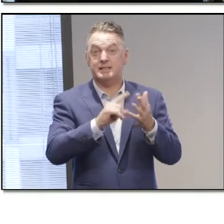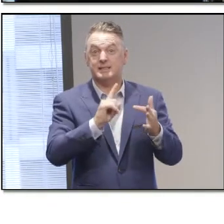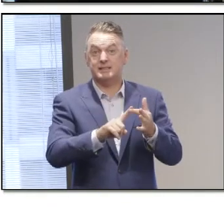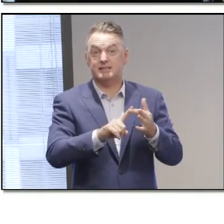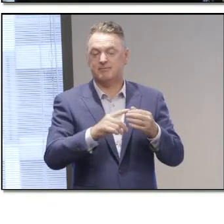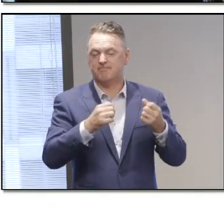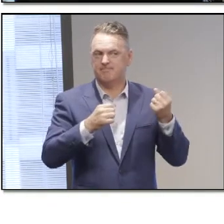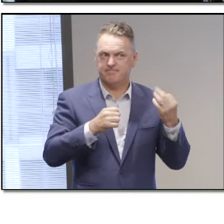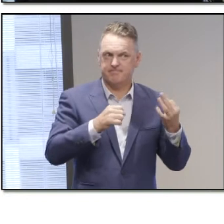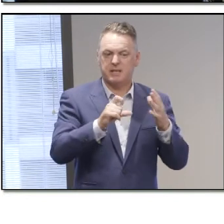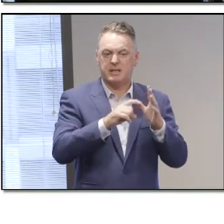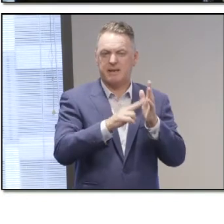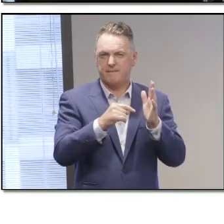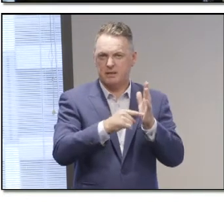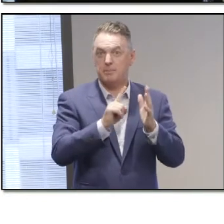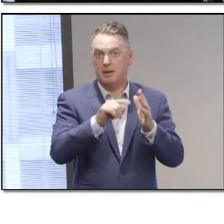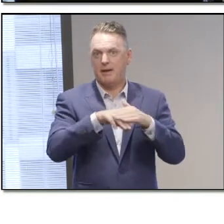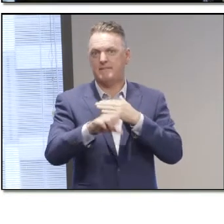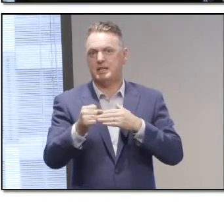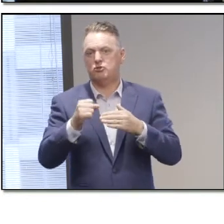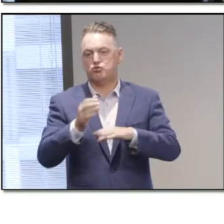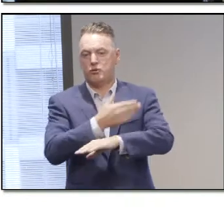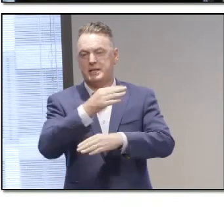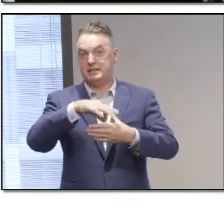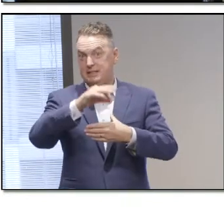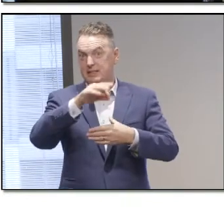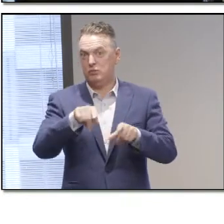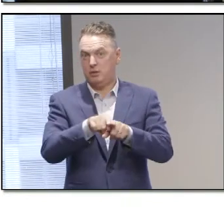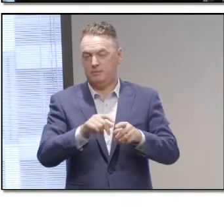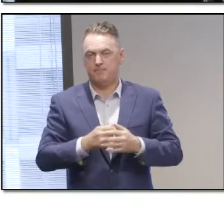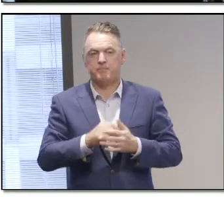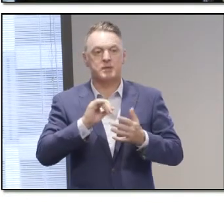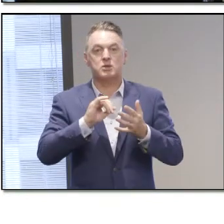we also found cadmium and green tea too. So, it just gives you a sense and the reason I put this